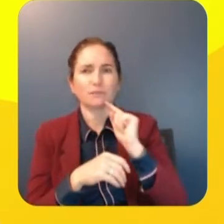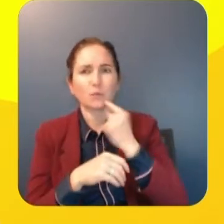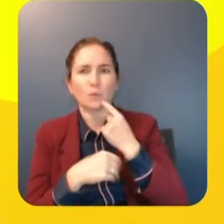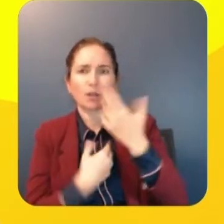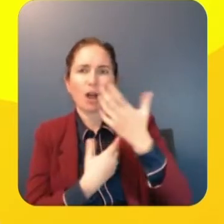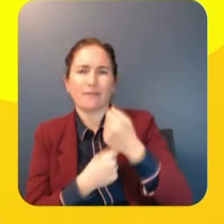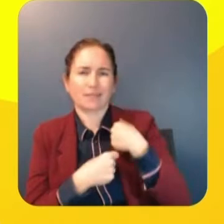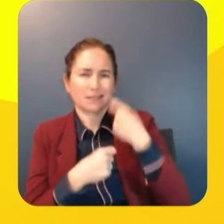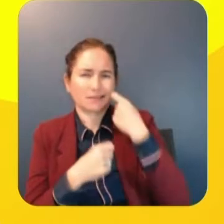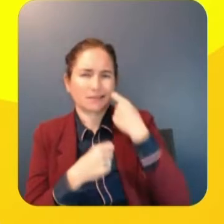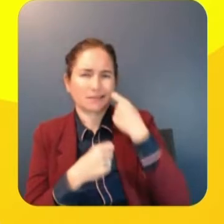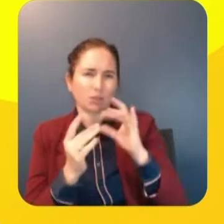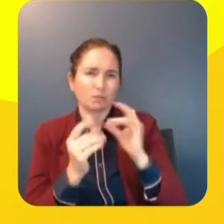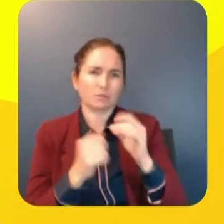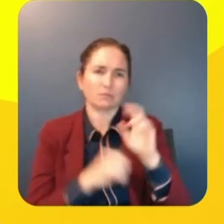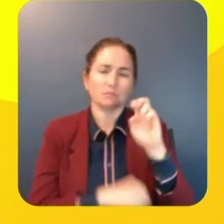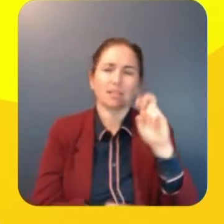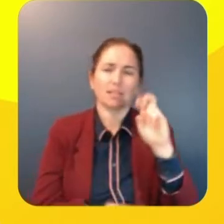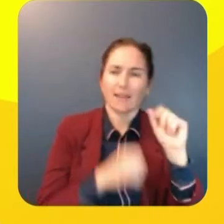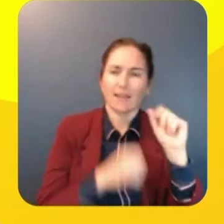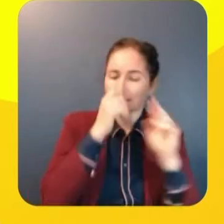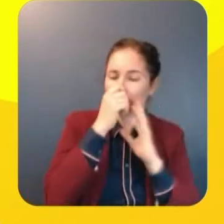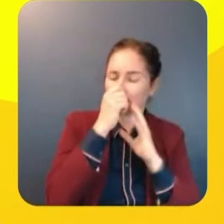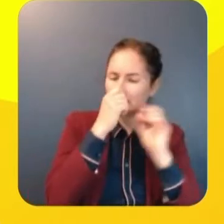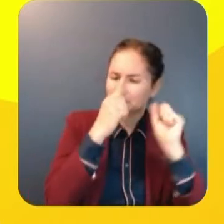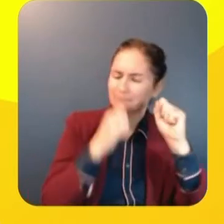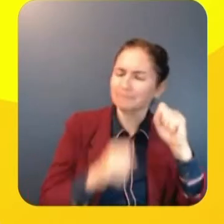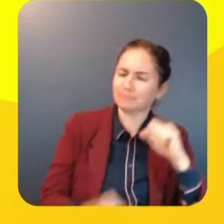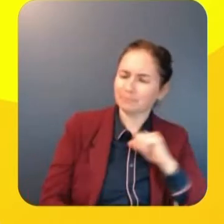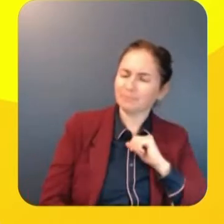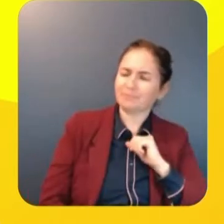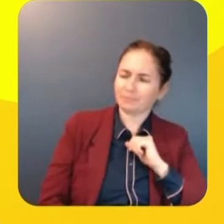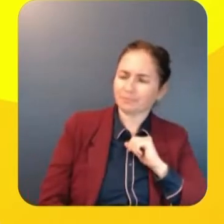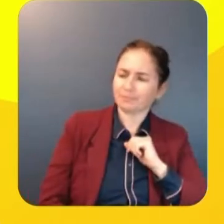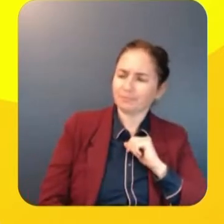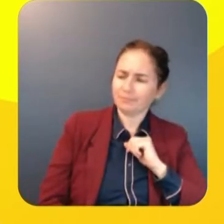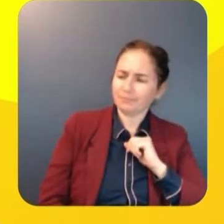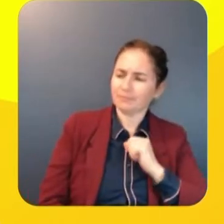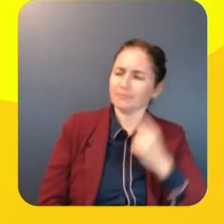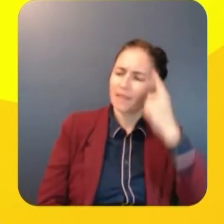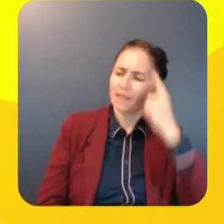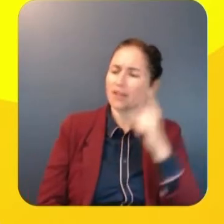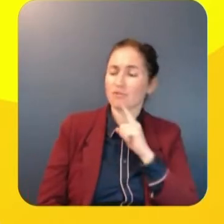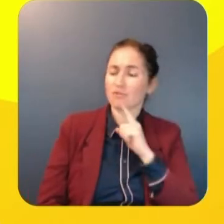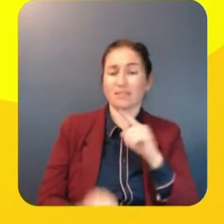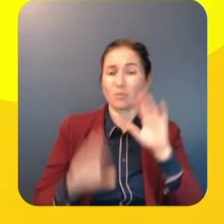Yeah, absolutely. So, I think really what great leadership represents for